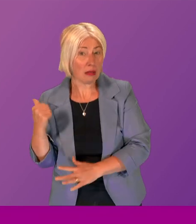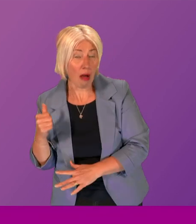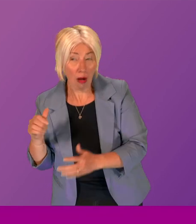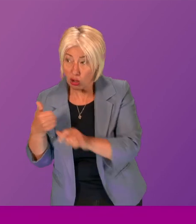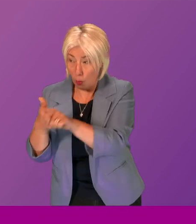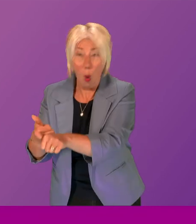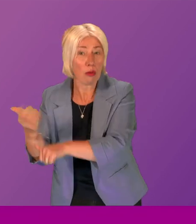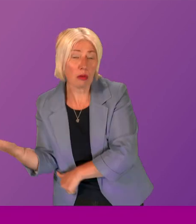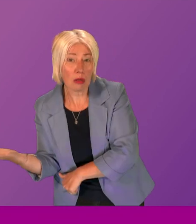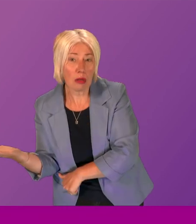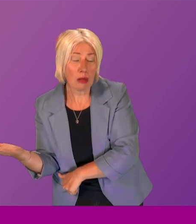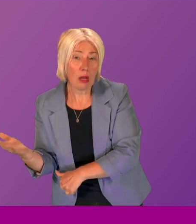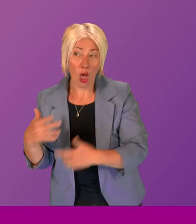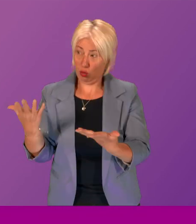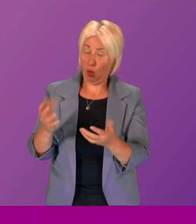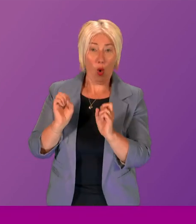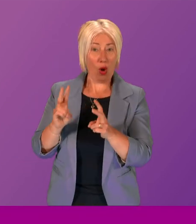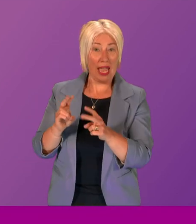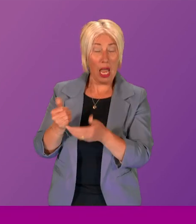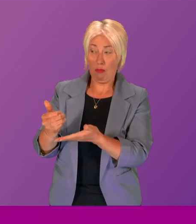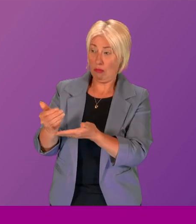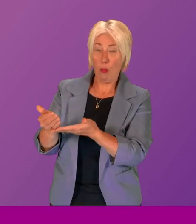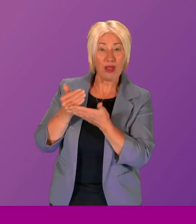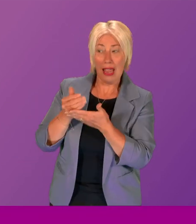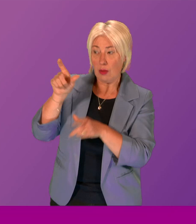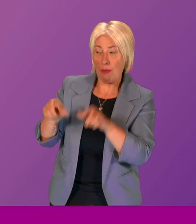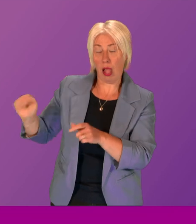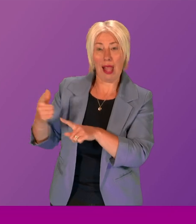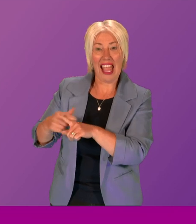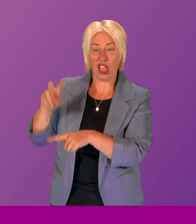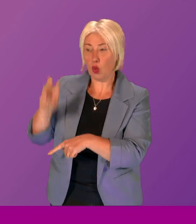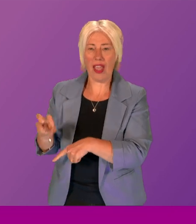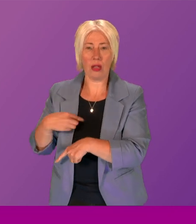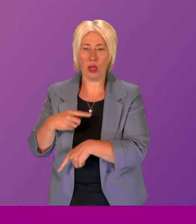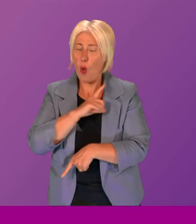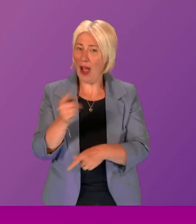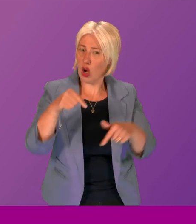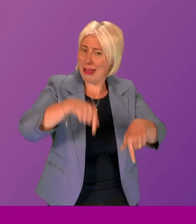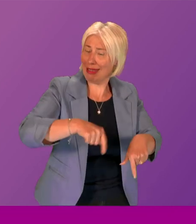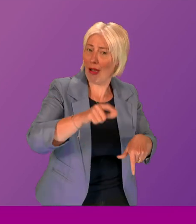okay to protect people in England and Wales, why are they not okay to protect people here